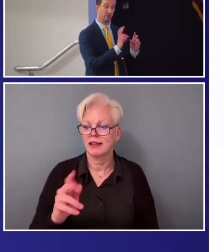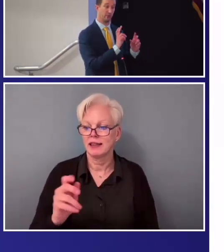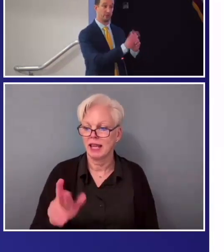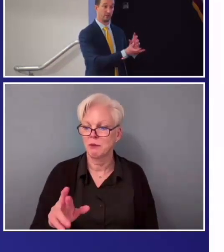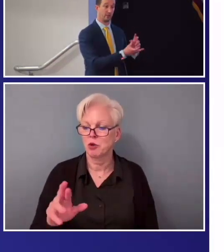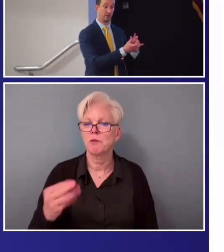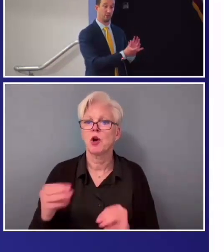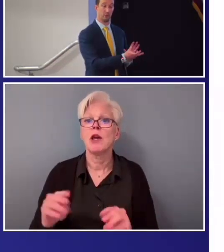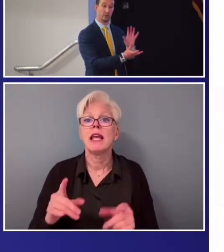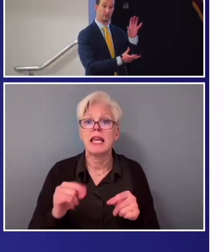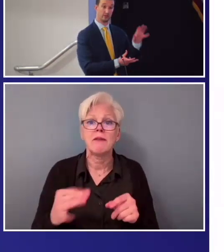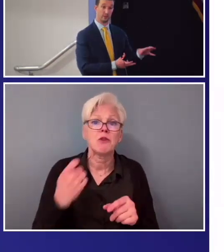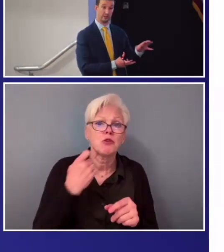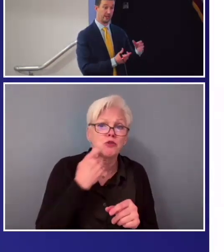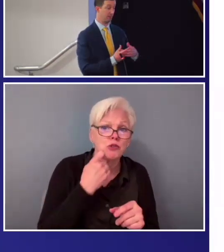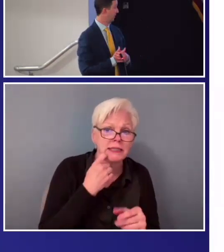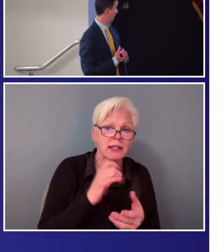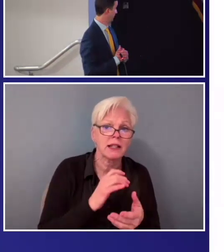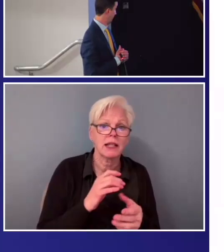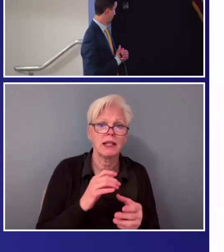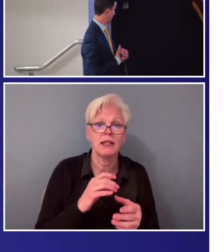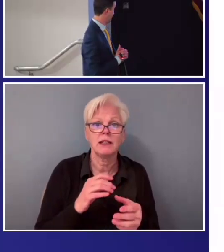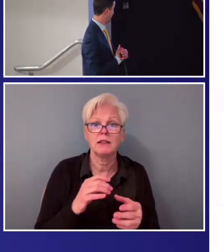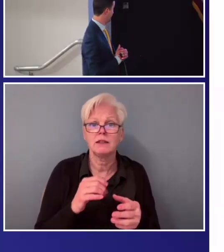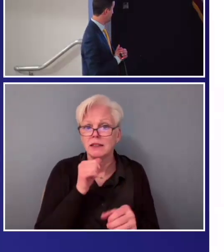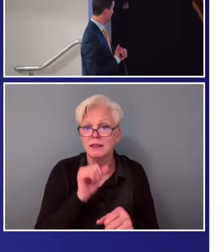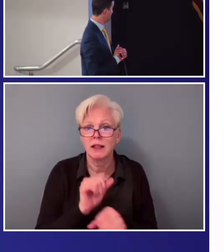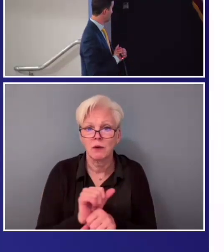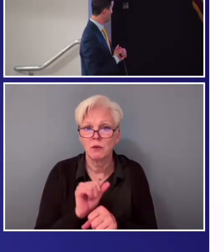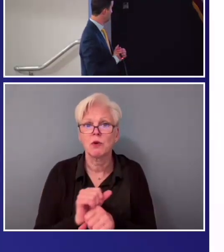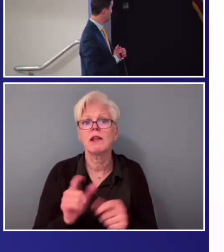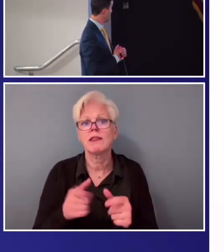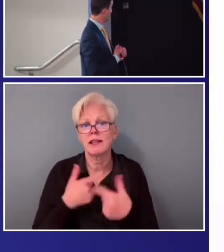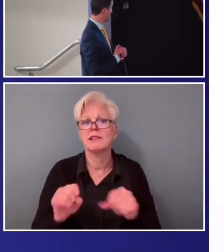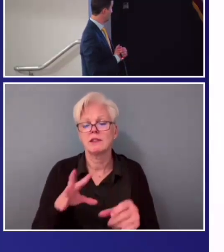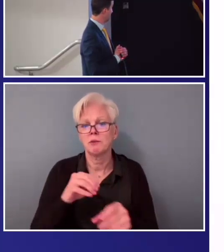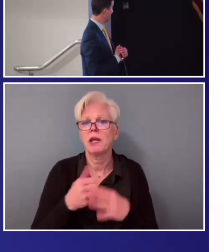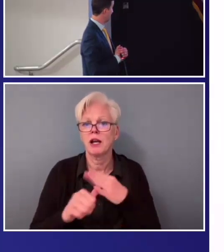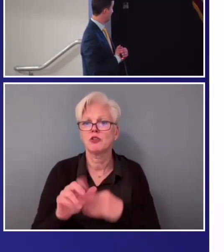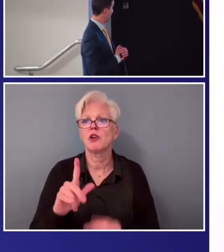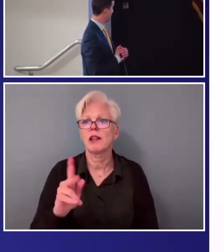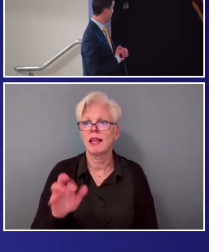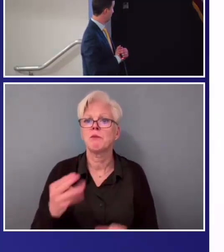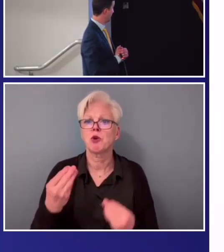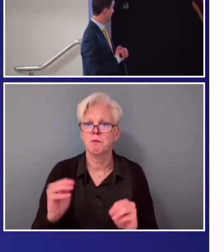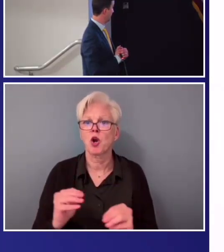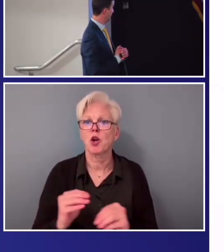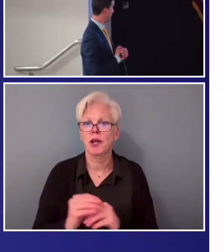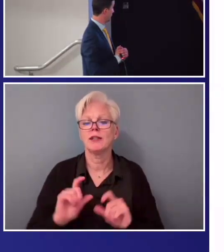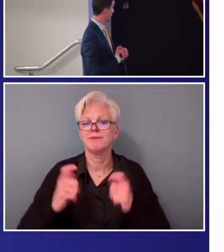if you're recently unemployed, you would still be captured as in the labor market. The second definition could be individuals